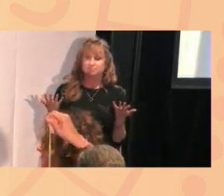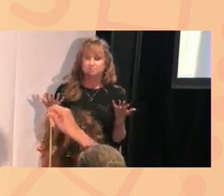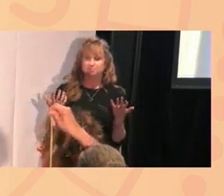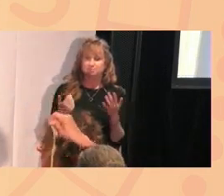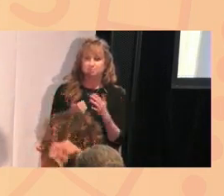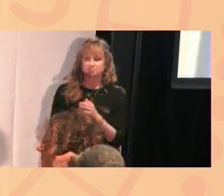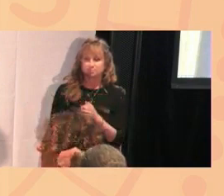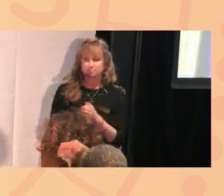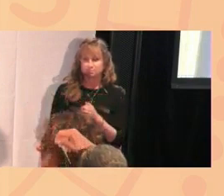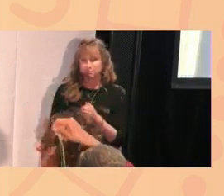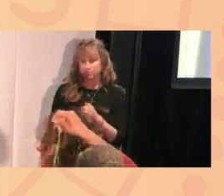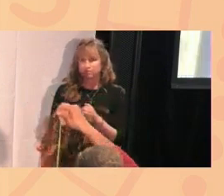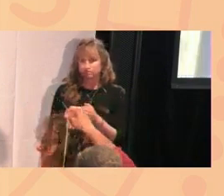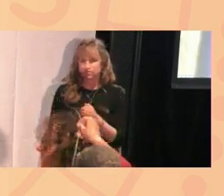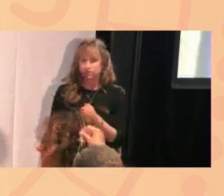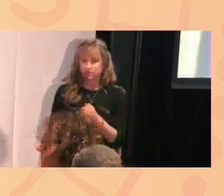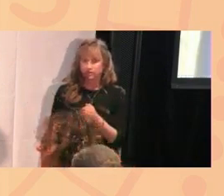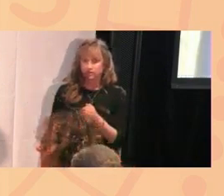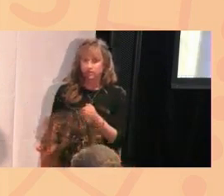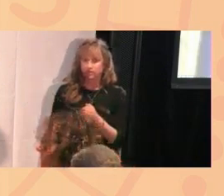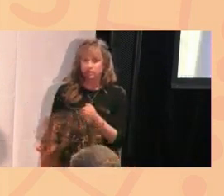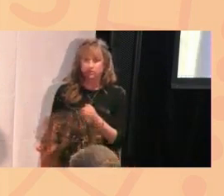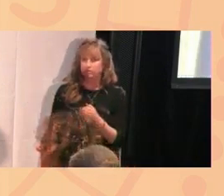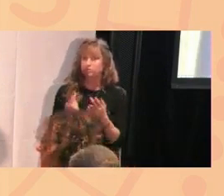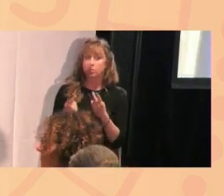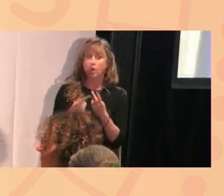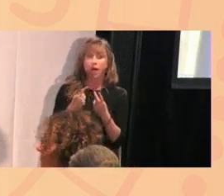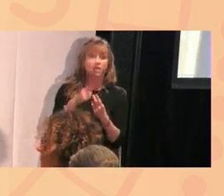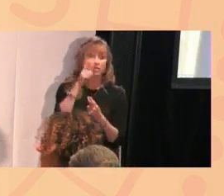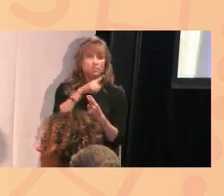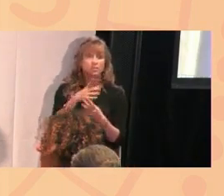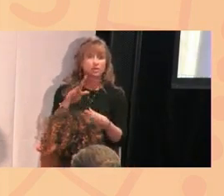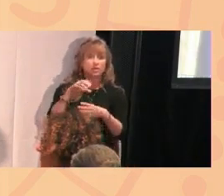Well, I wouldn't have wanted my art to feature in that program anyway.